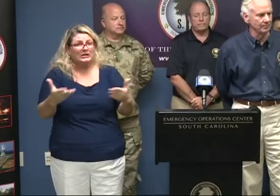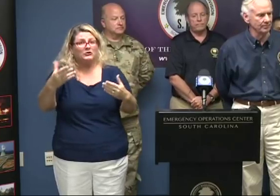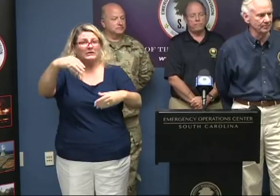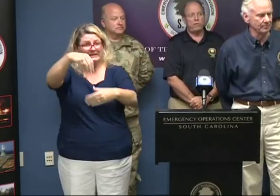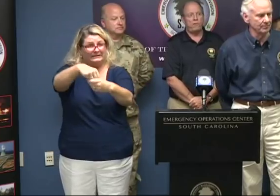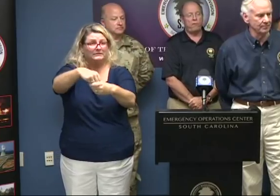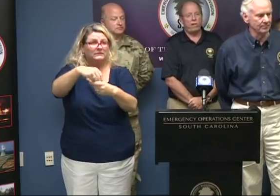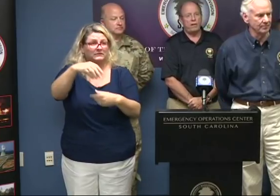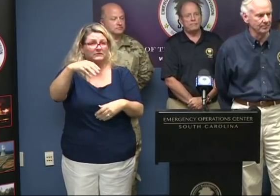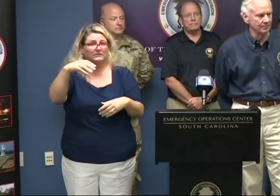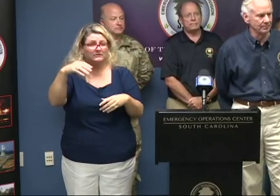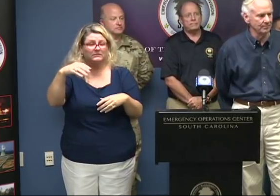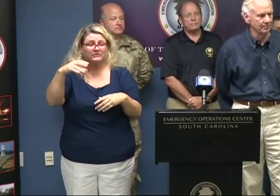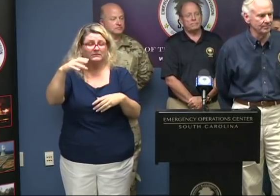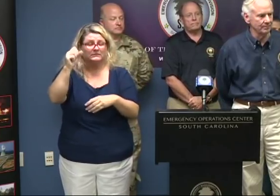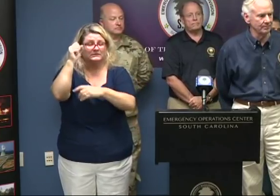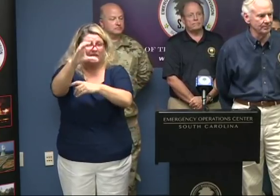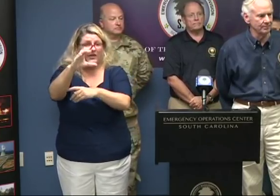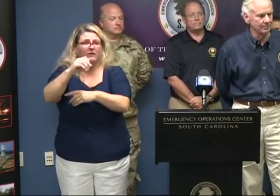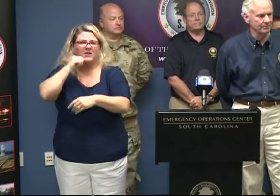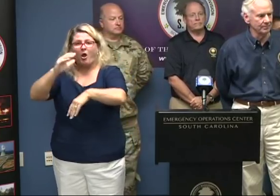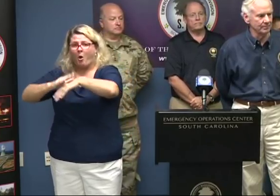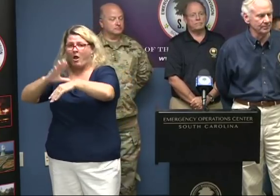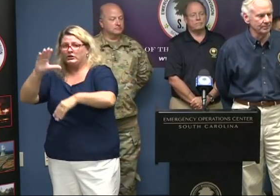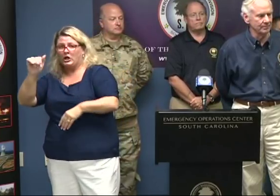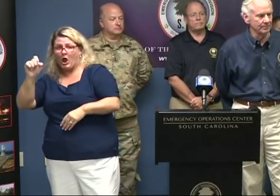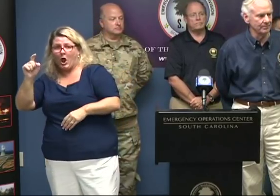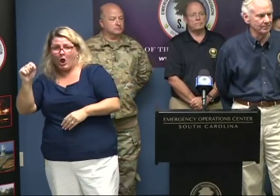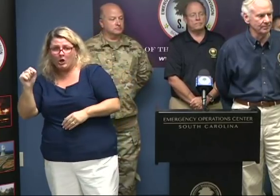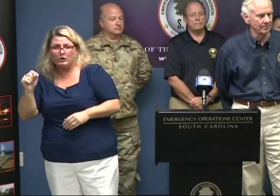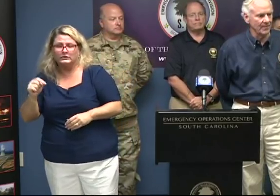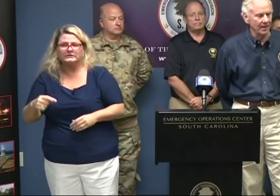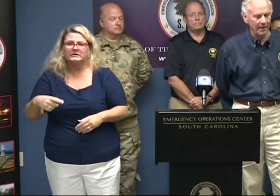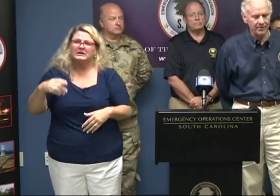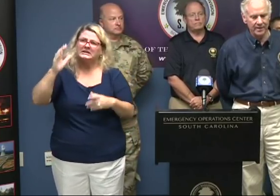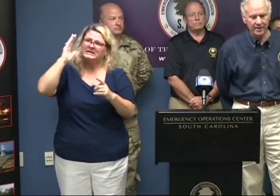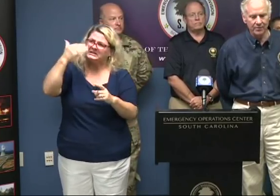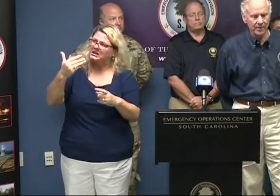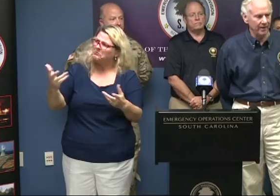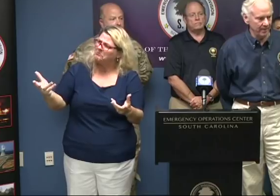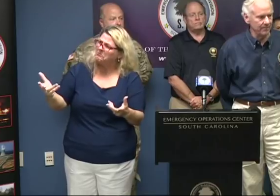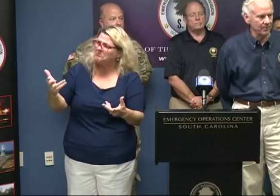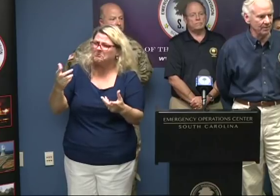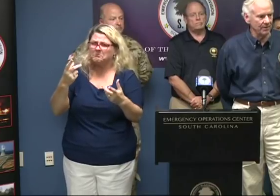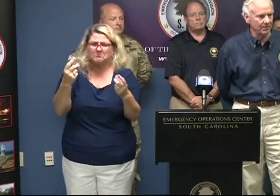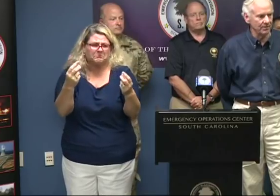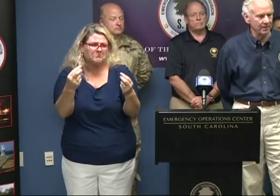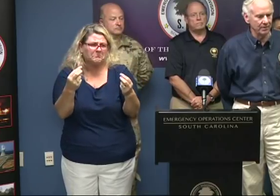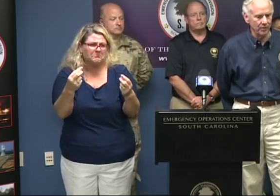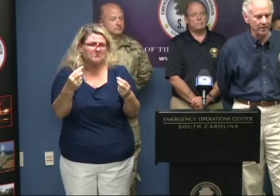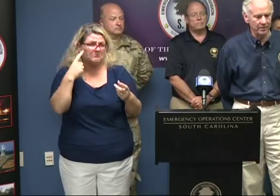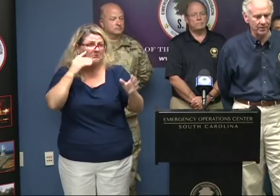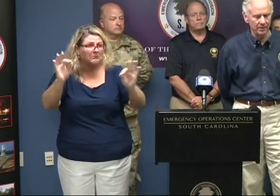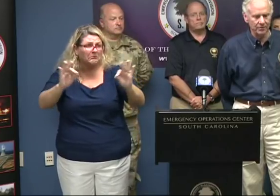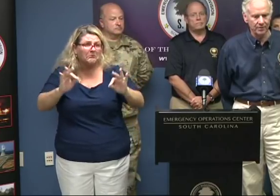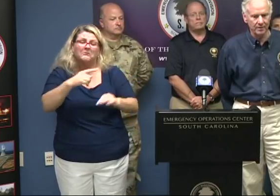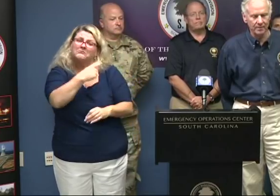because the storm may weaken as it moves in, what would you say to them? I would say get ready because the winds on this one